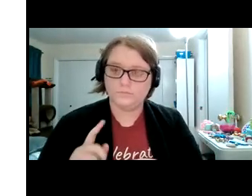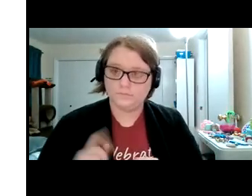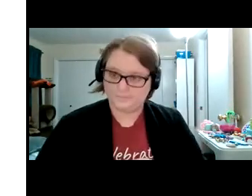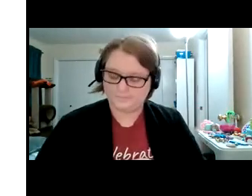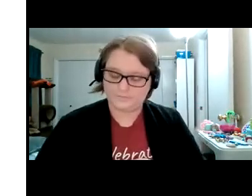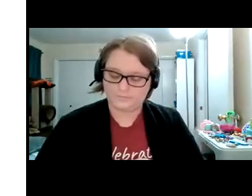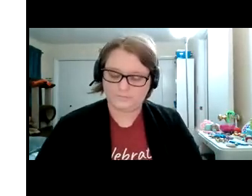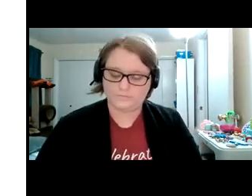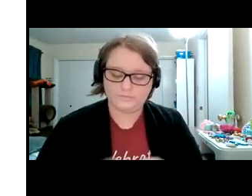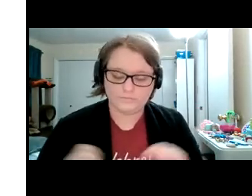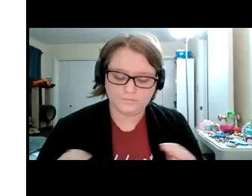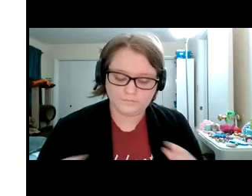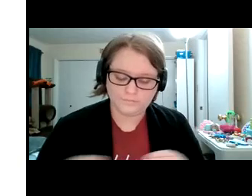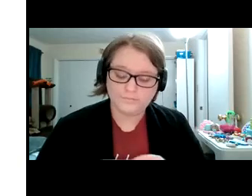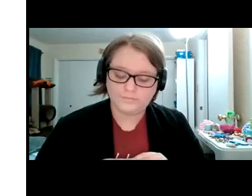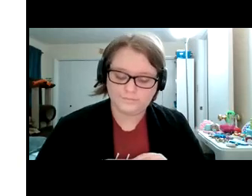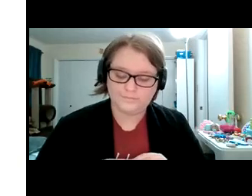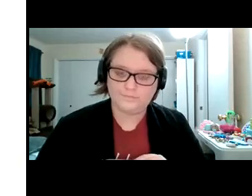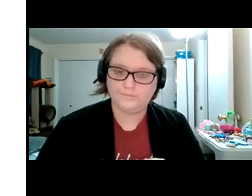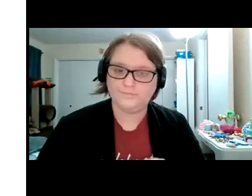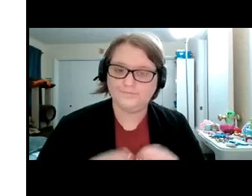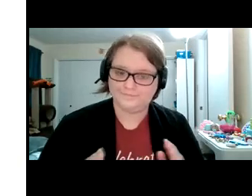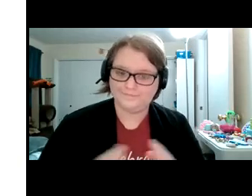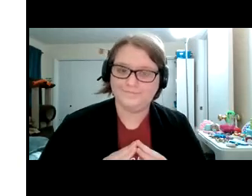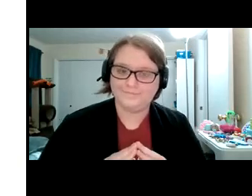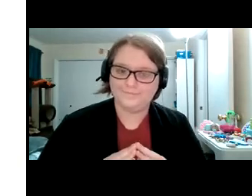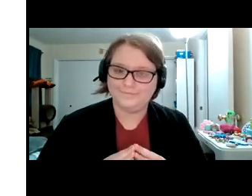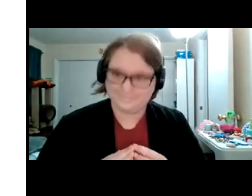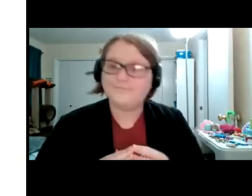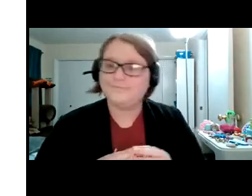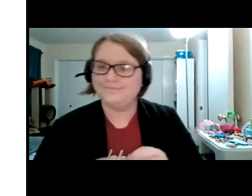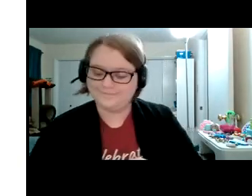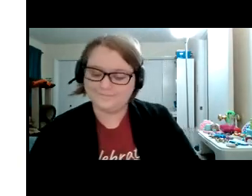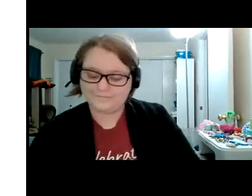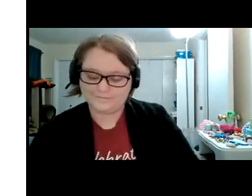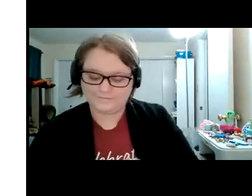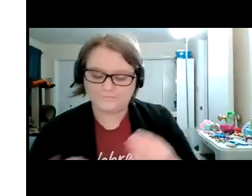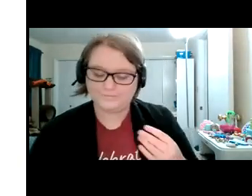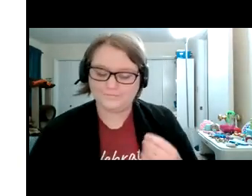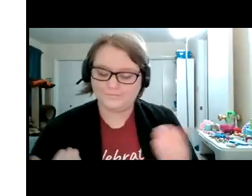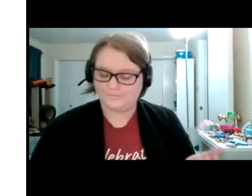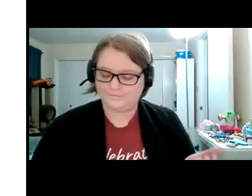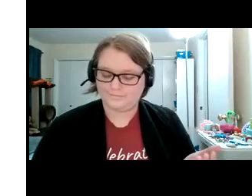For example, I'm an AAC mentor in Tennessee's Out and About group where other AAC users